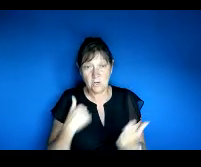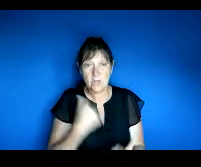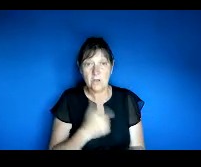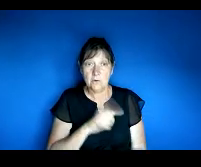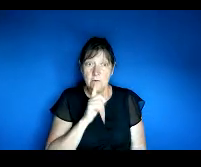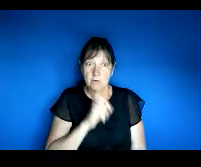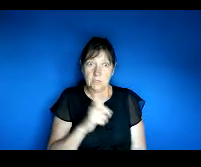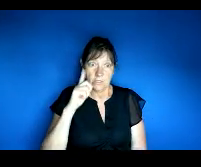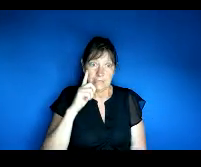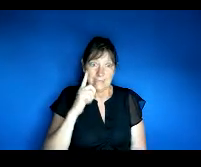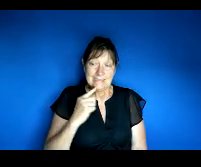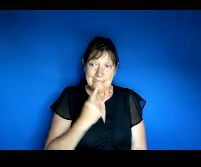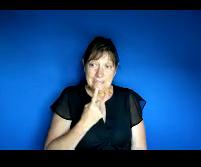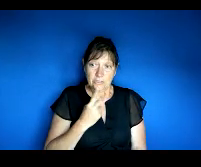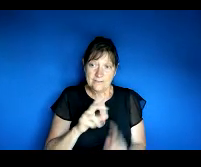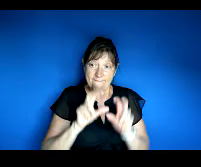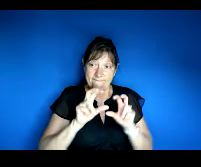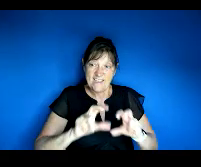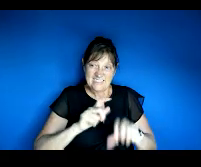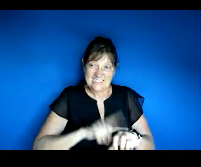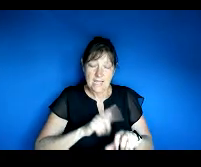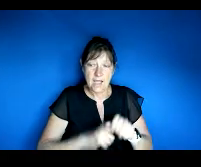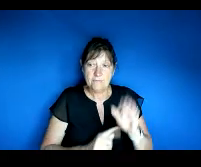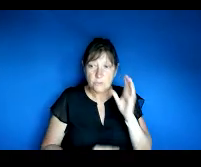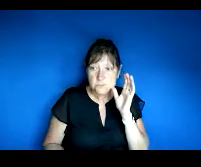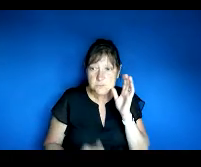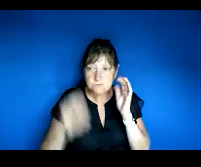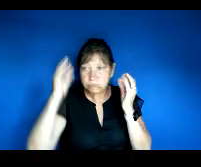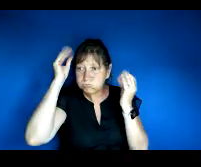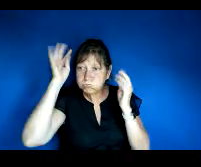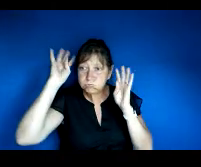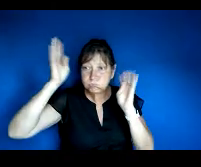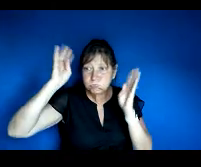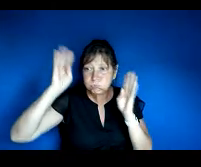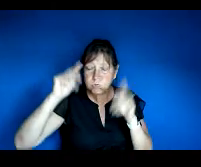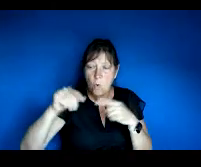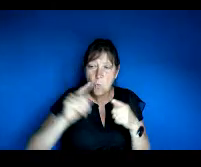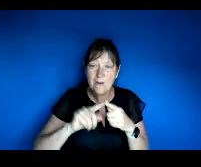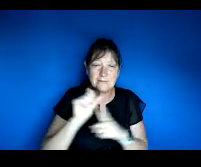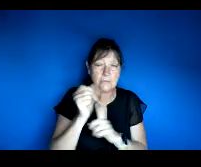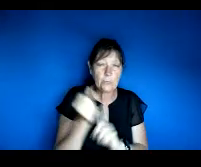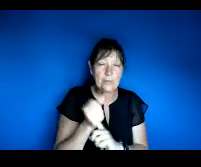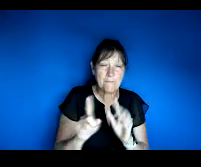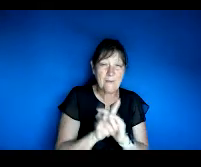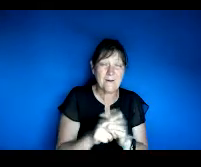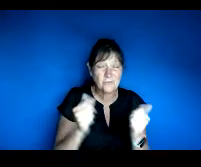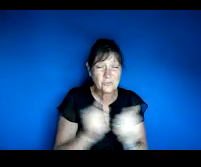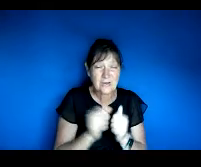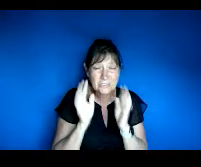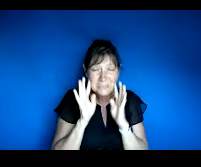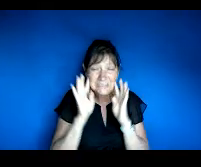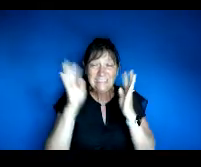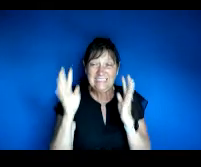and invest a ton of time into if and when that circumstance does come up, and it's something that the student is engaged in